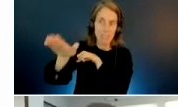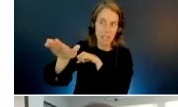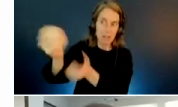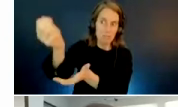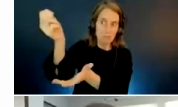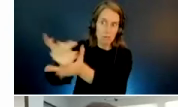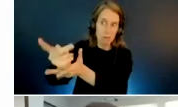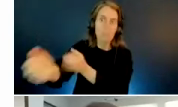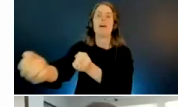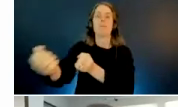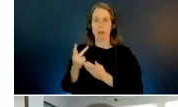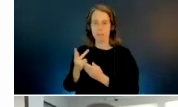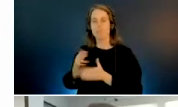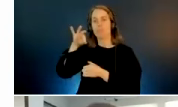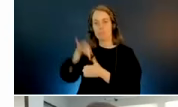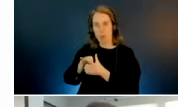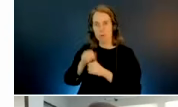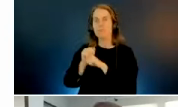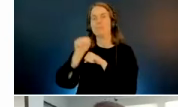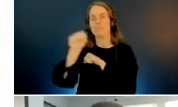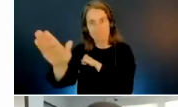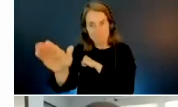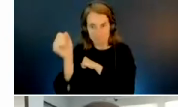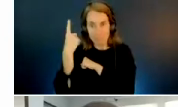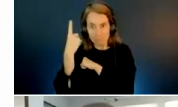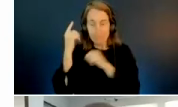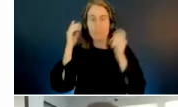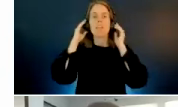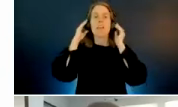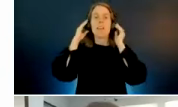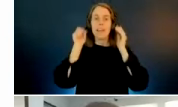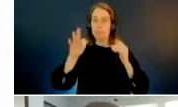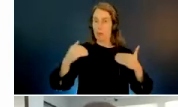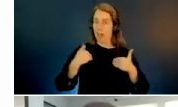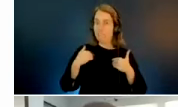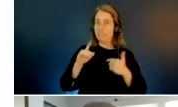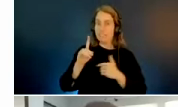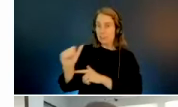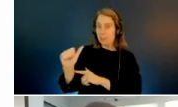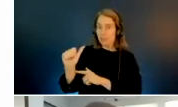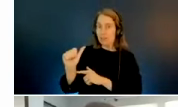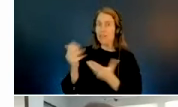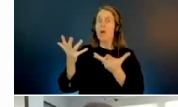you want to vote in person absentee you can fill out the application and then vote that same day